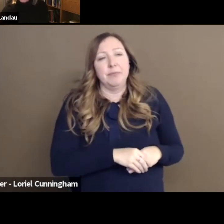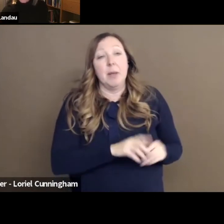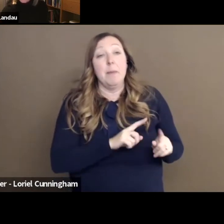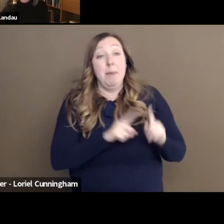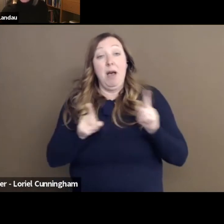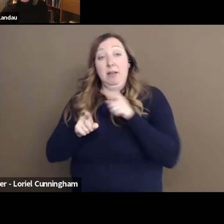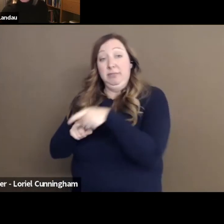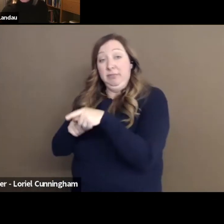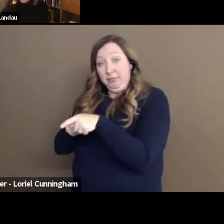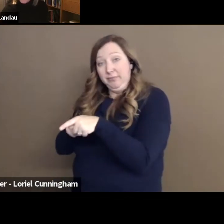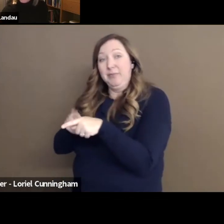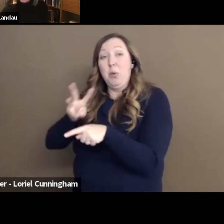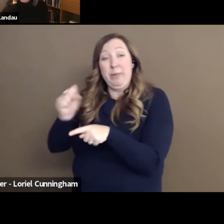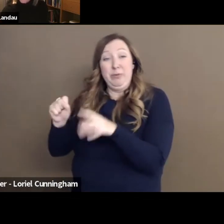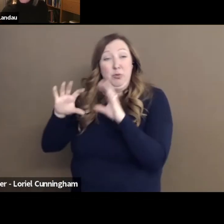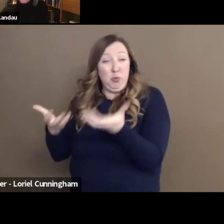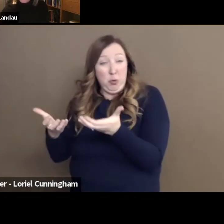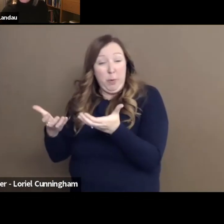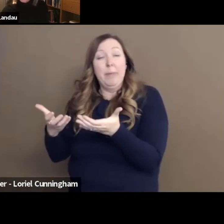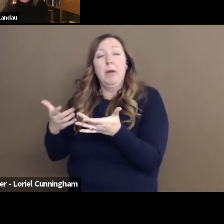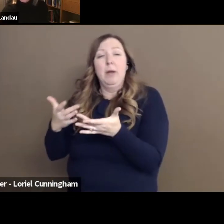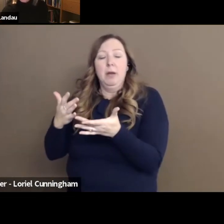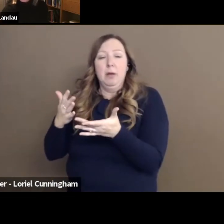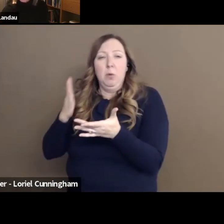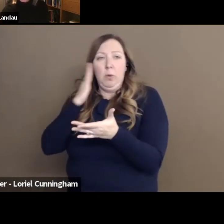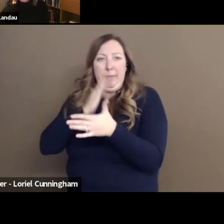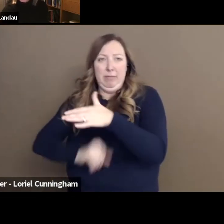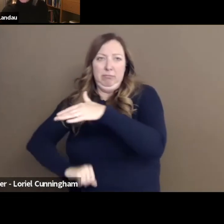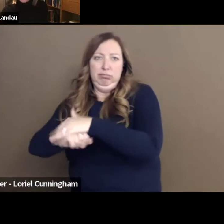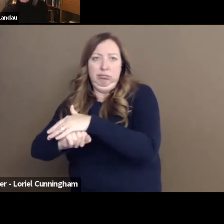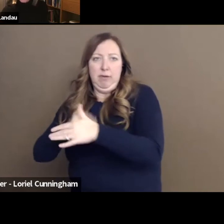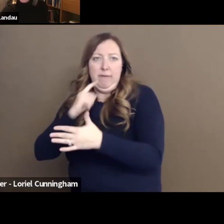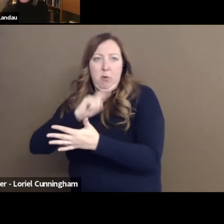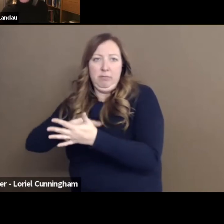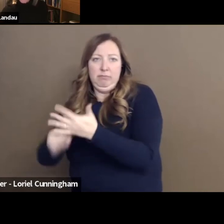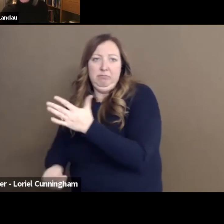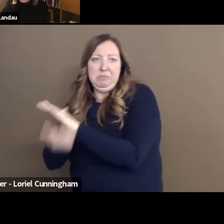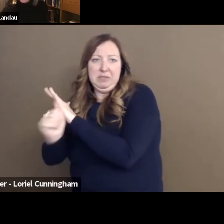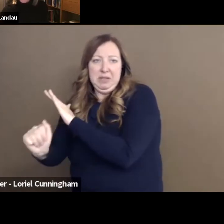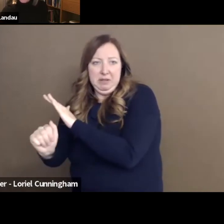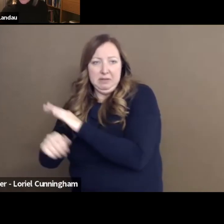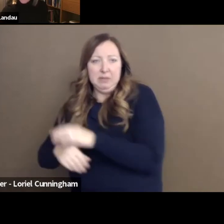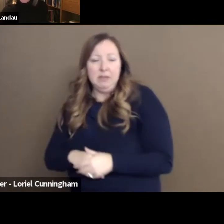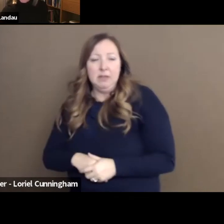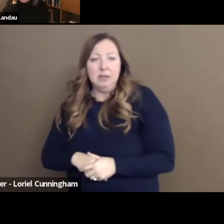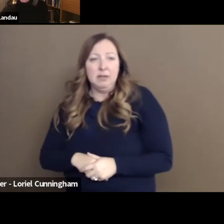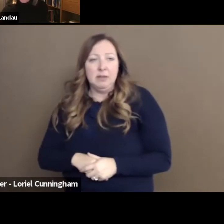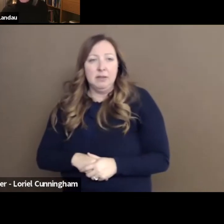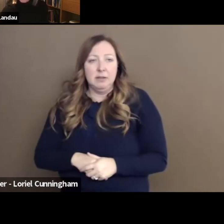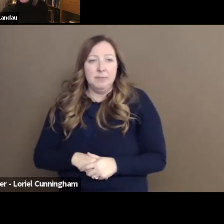typically developing person who has those um those late emerging things